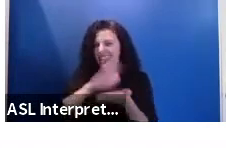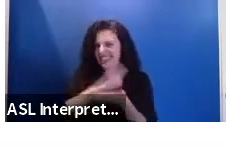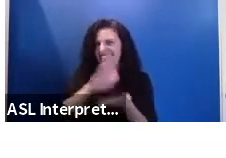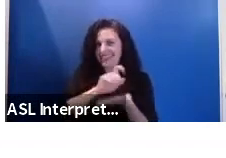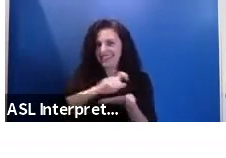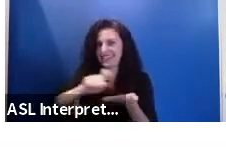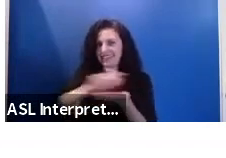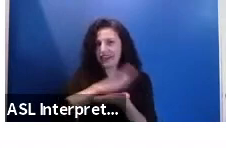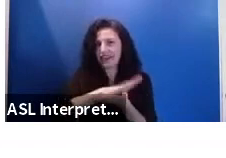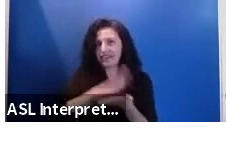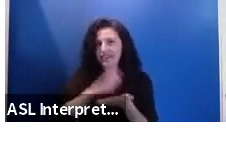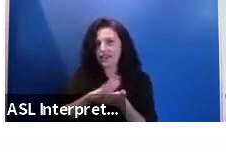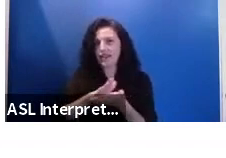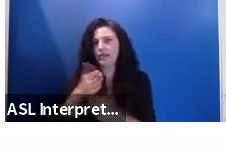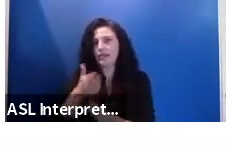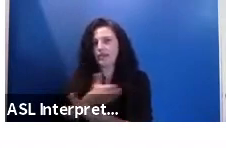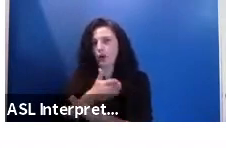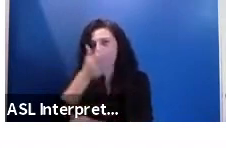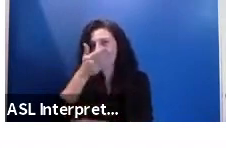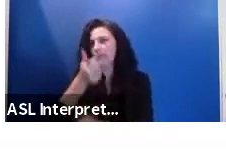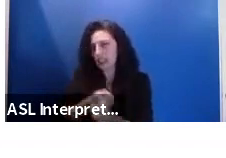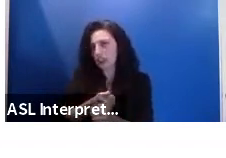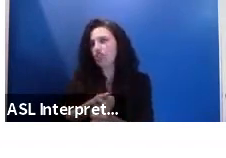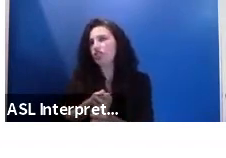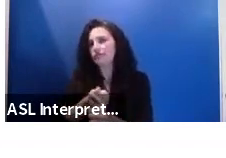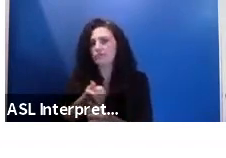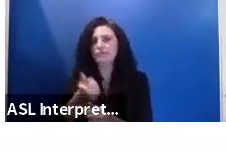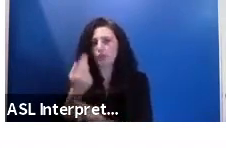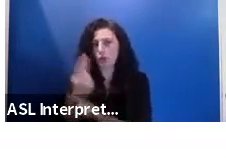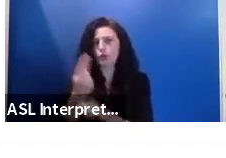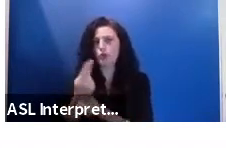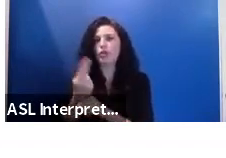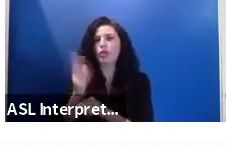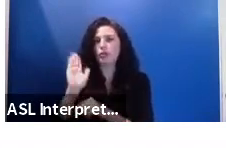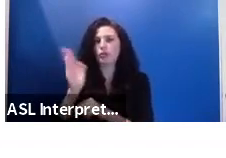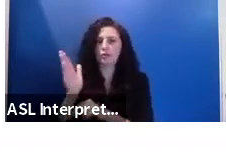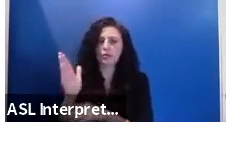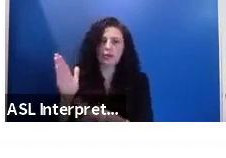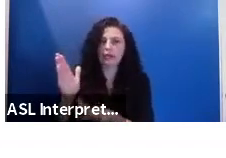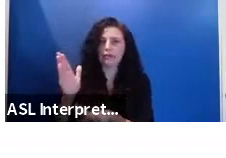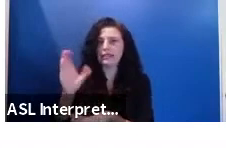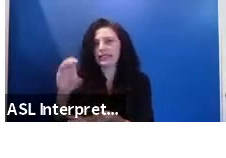And before they're provided to the performer with CDC approved chemicals solutions and methods, and that performance will need to have a separate